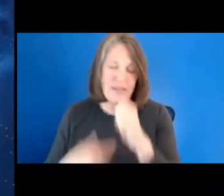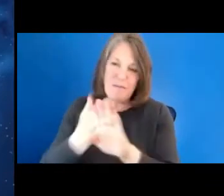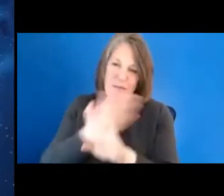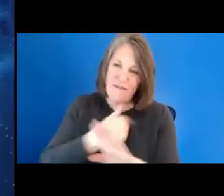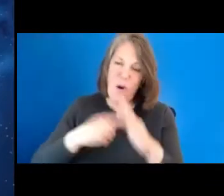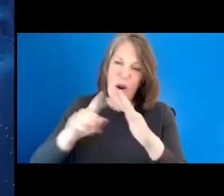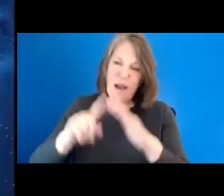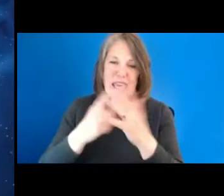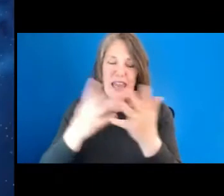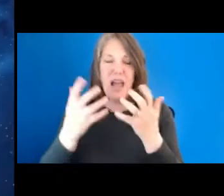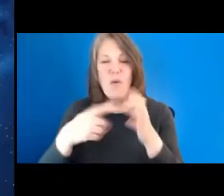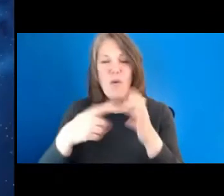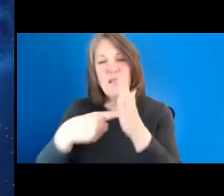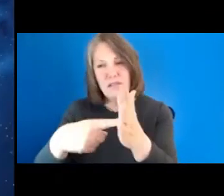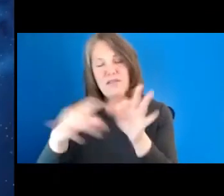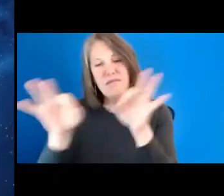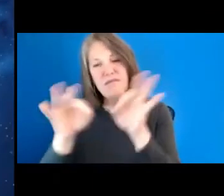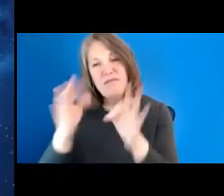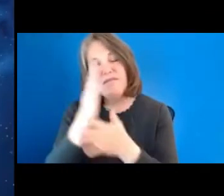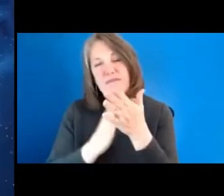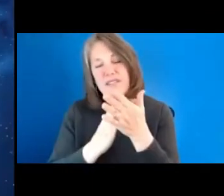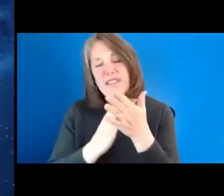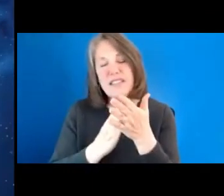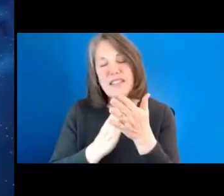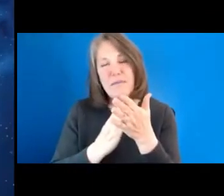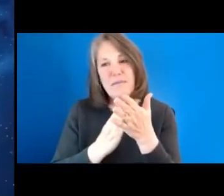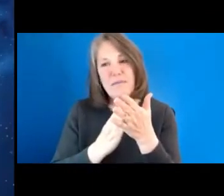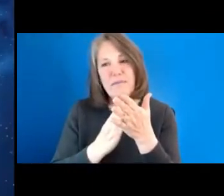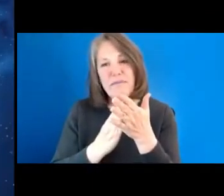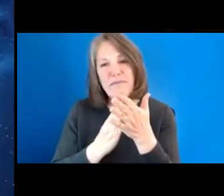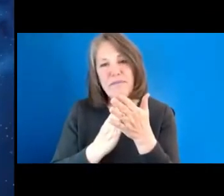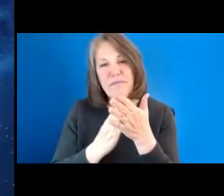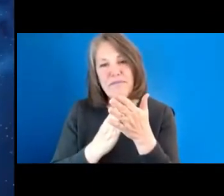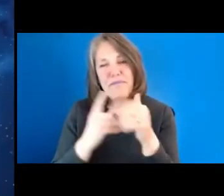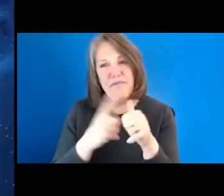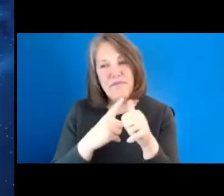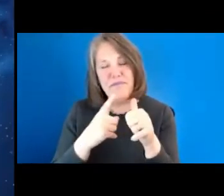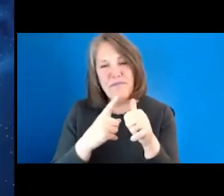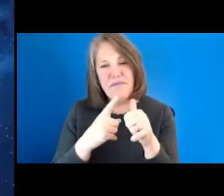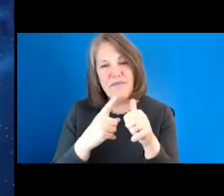out some of the video features. First -- 16:37:45 >> RICK PEDOLSKY: So, it's a great